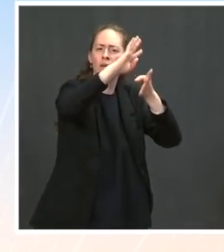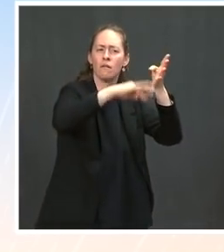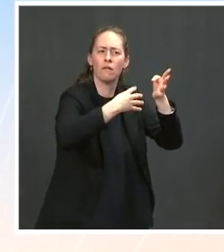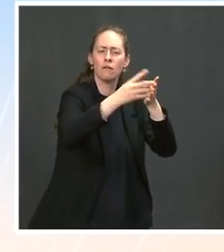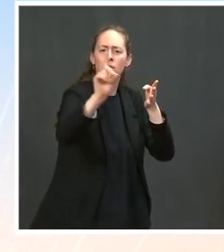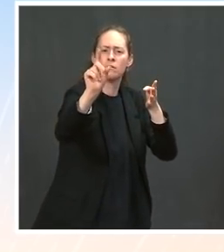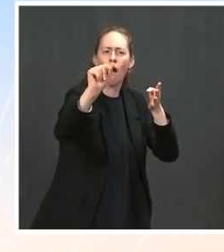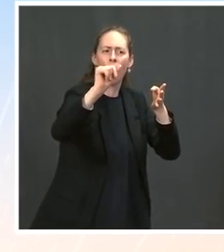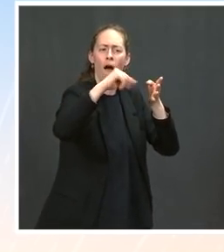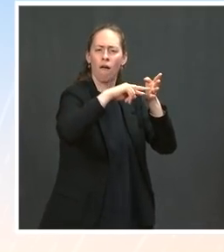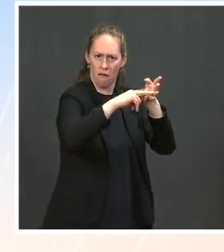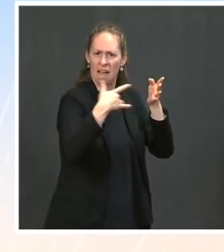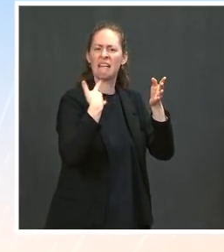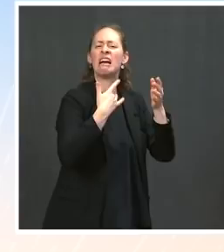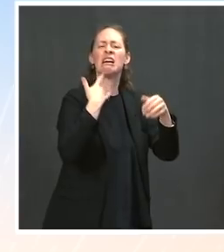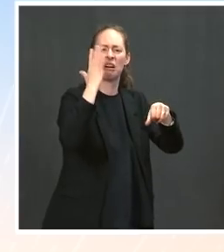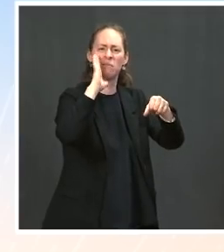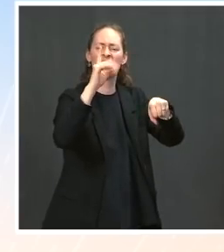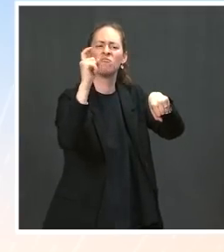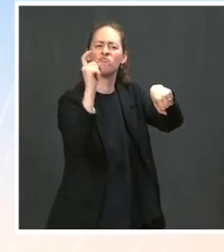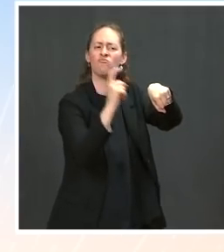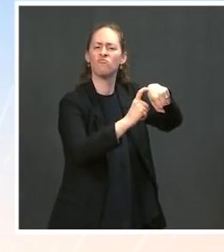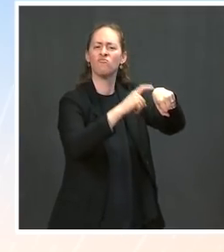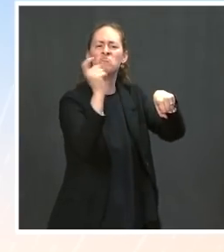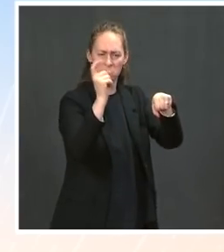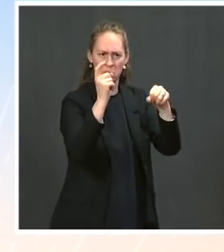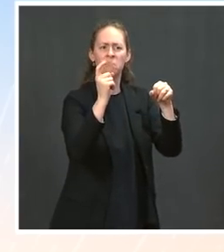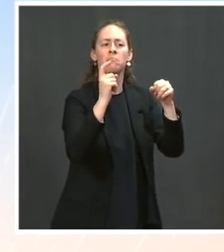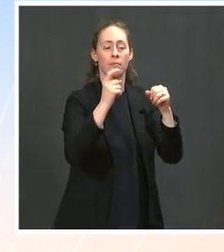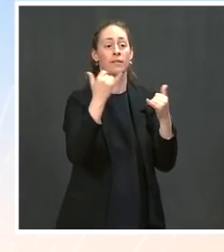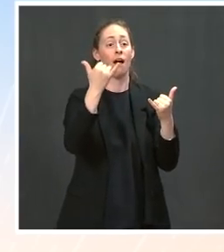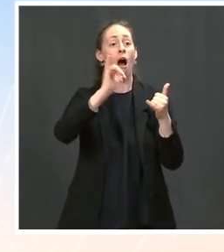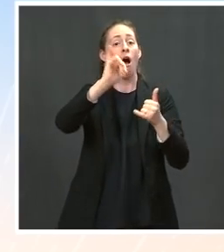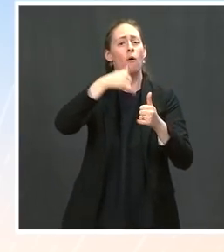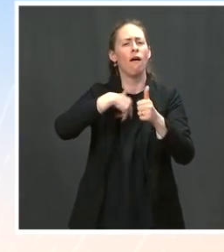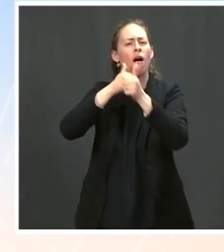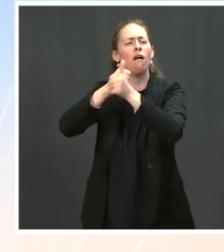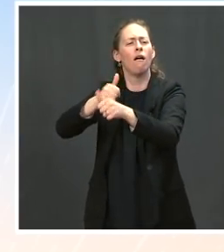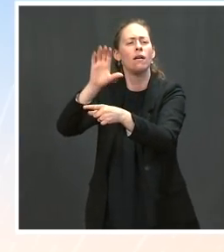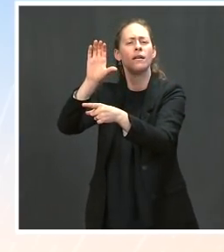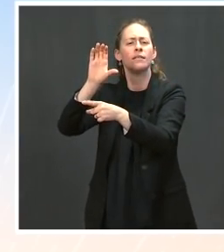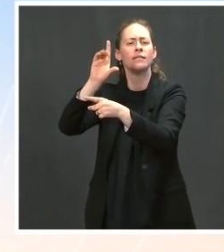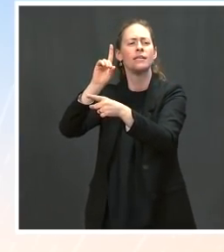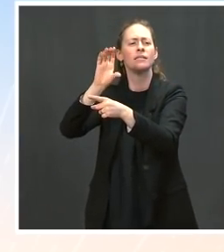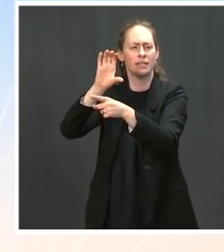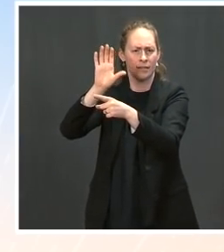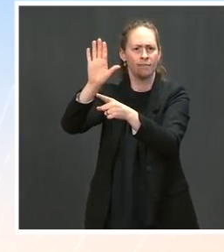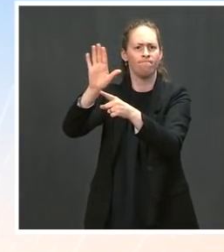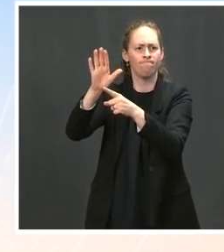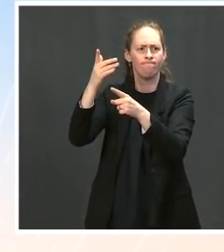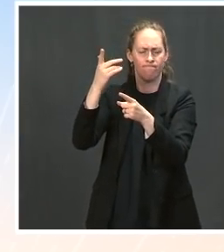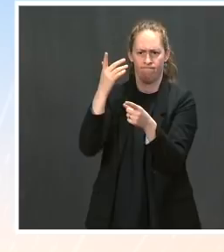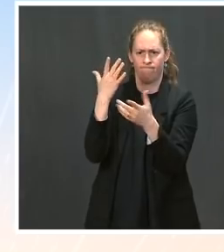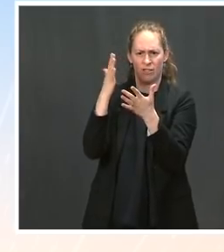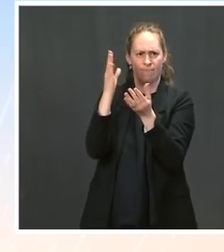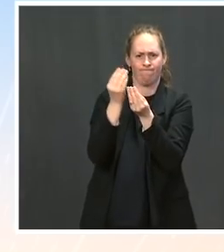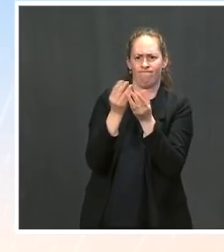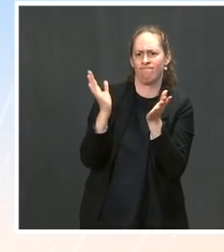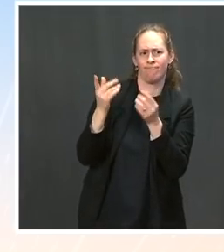There are also, because of the CDC steps that they put out publicly -- it seems like months ago; maybe weeks ago is more accurate to say --